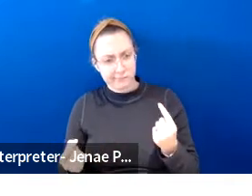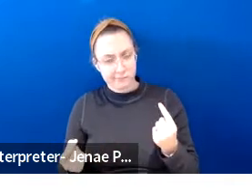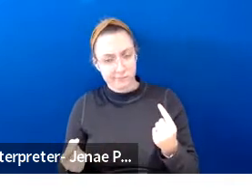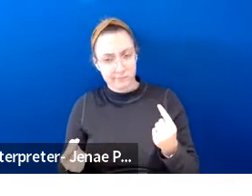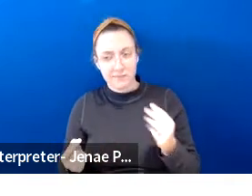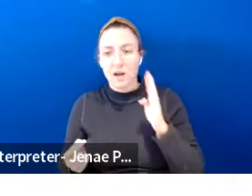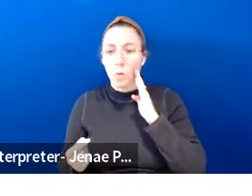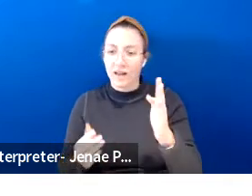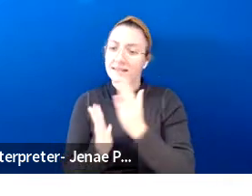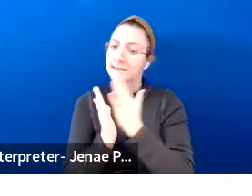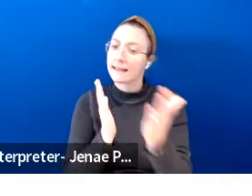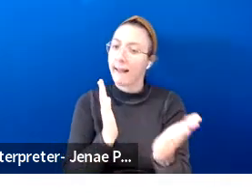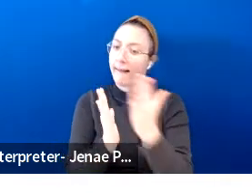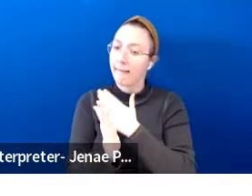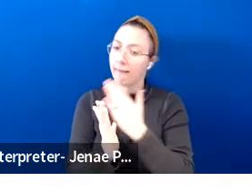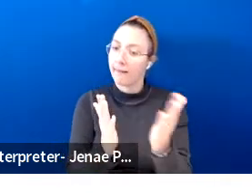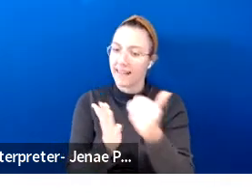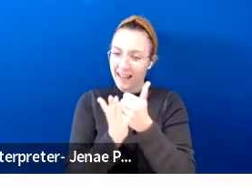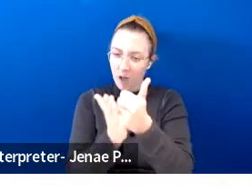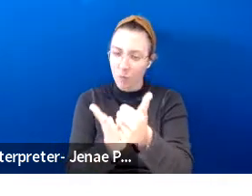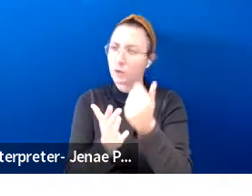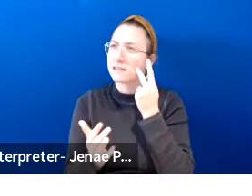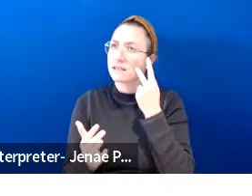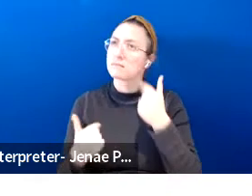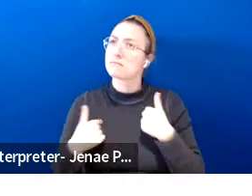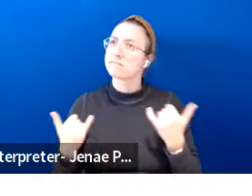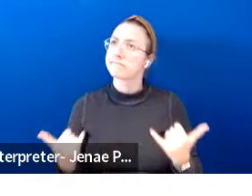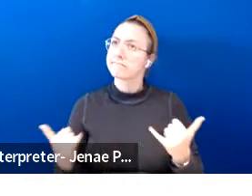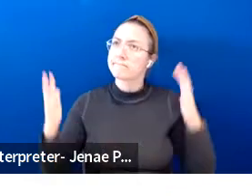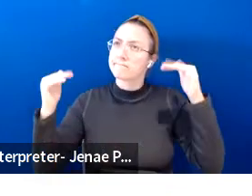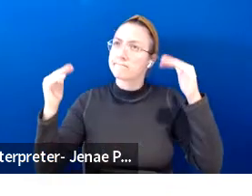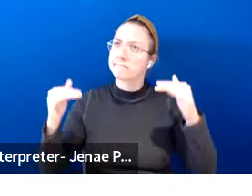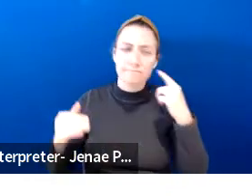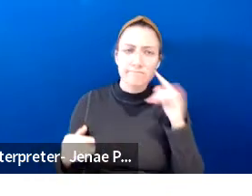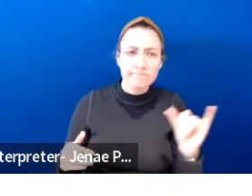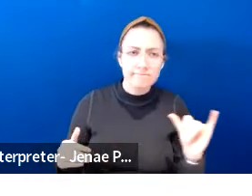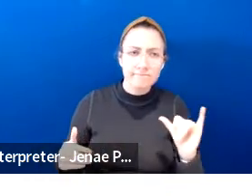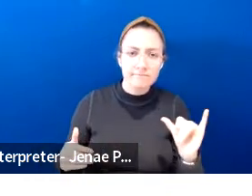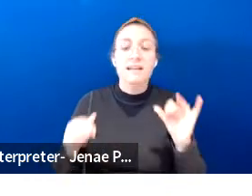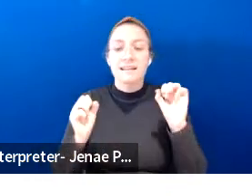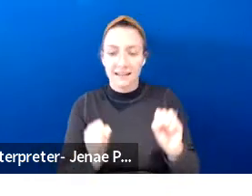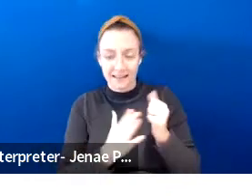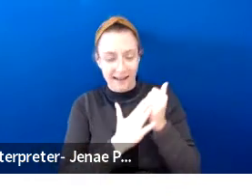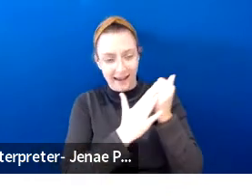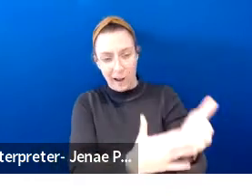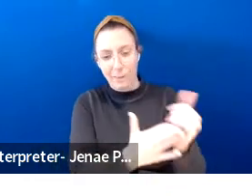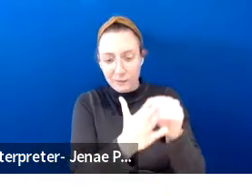Well, I'll help you reflect on where you are in your own hope. And we can help our students or whoever, again, we work with on campus